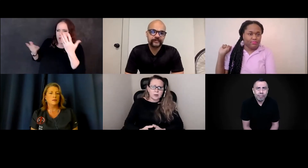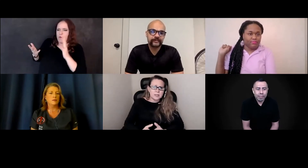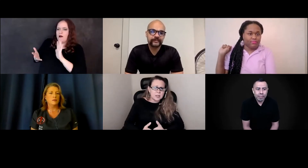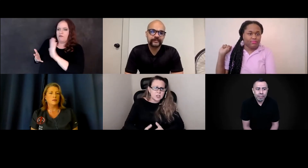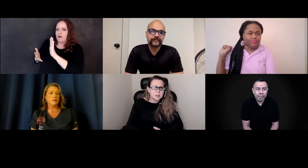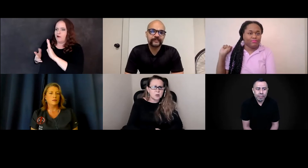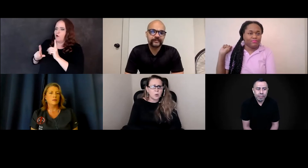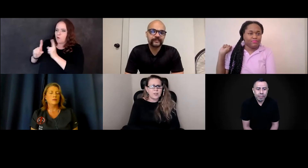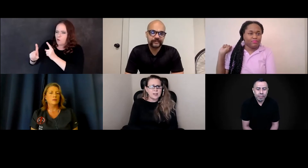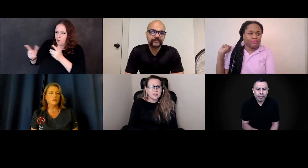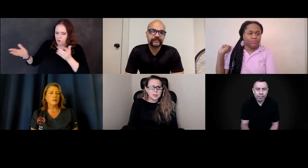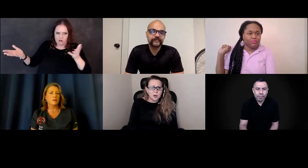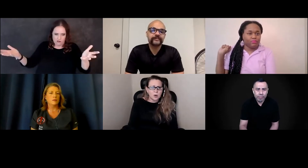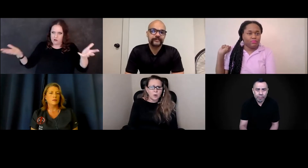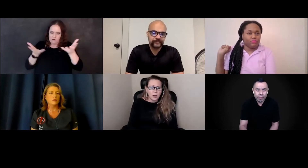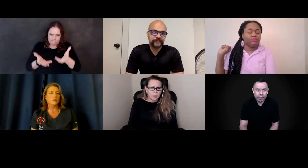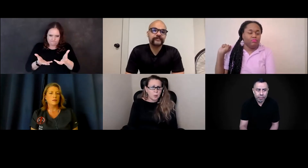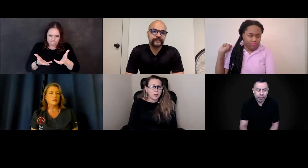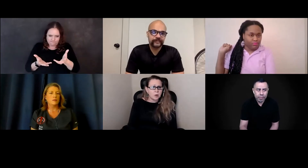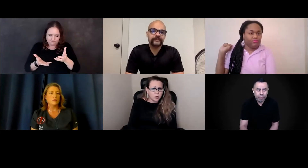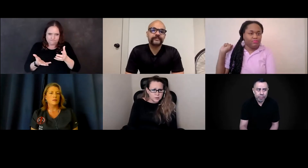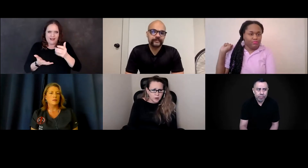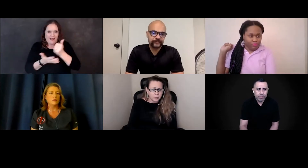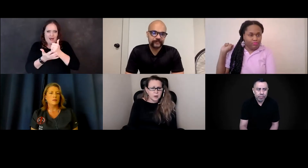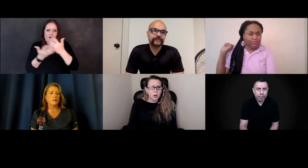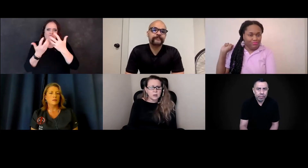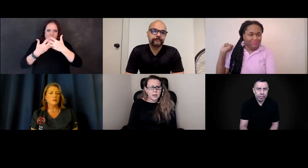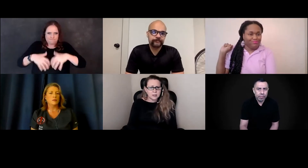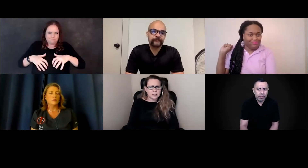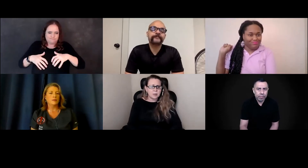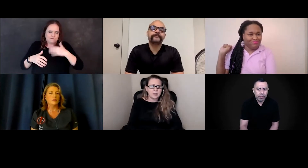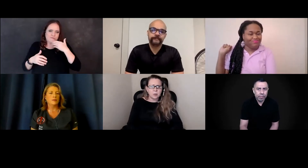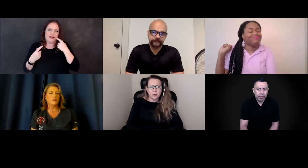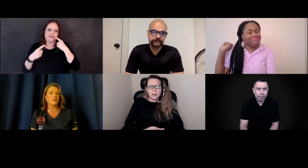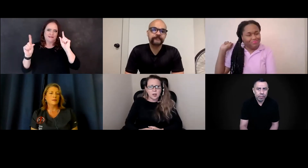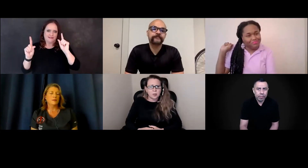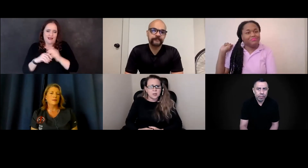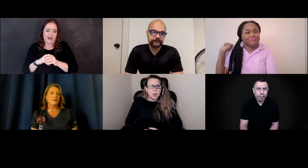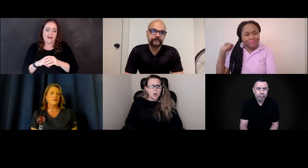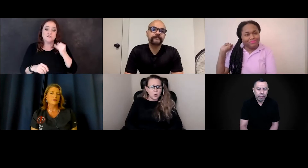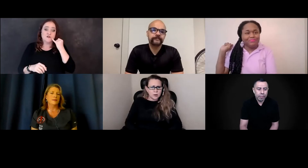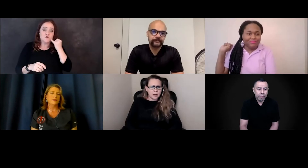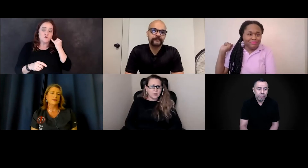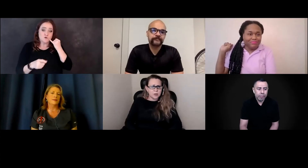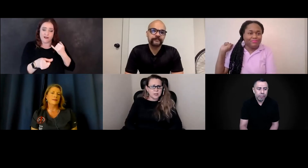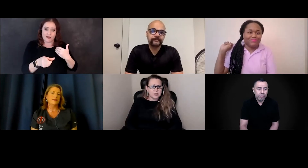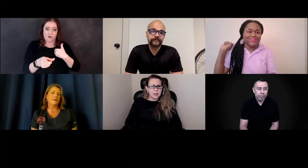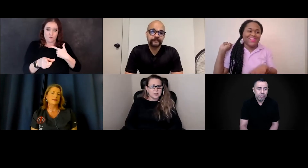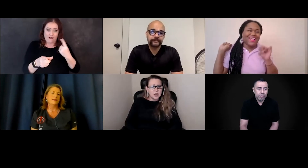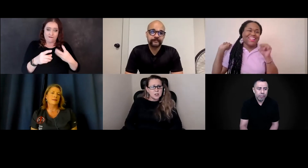Bring all of that to the table and that really helps coordinate for success.